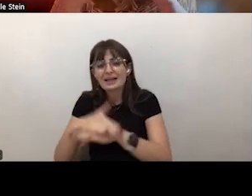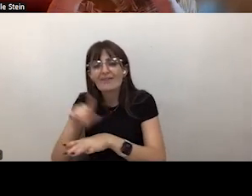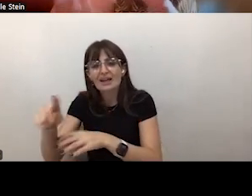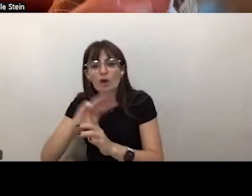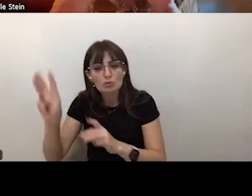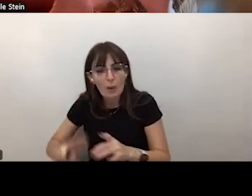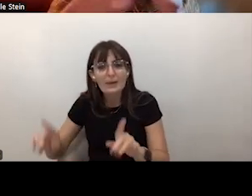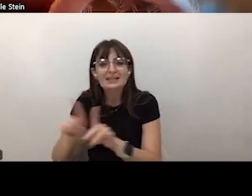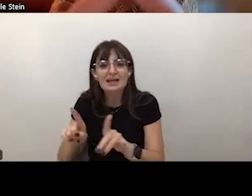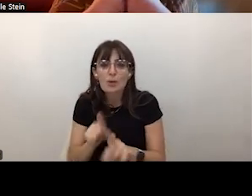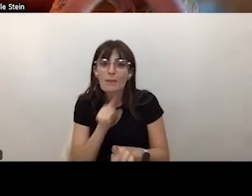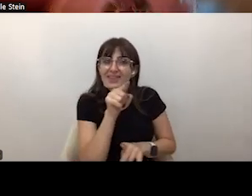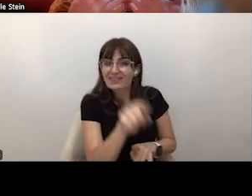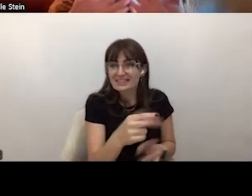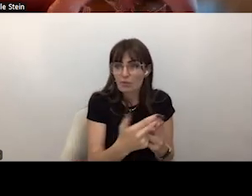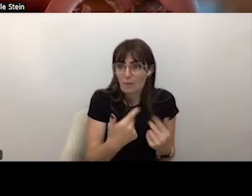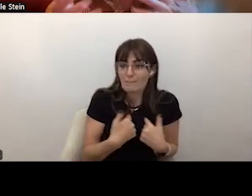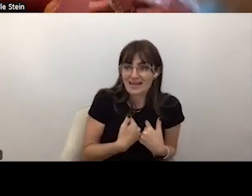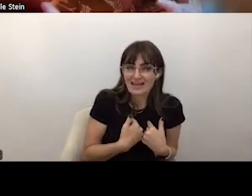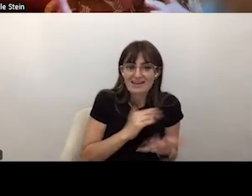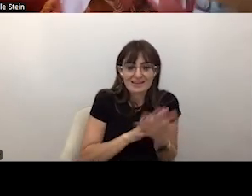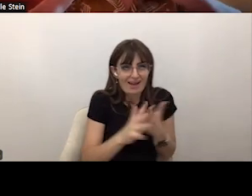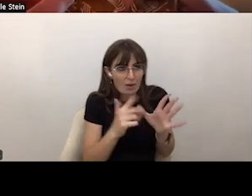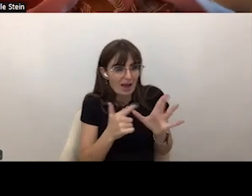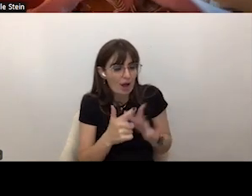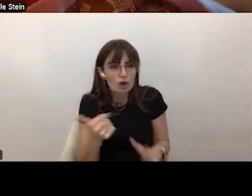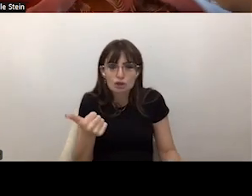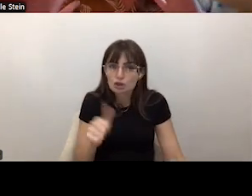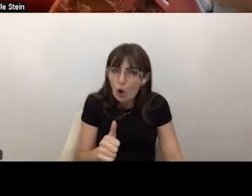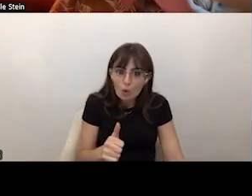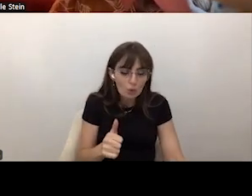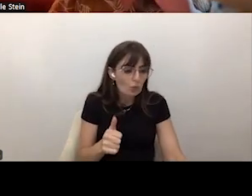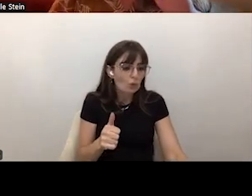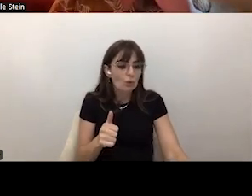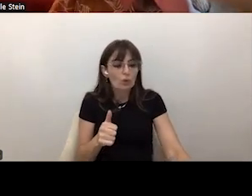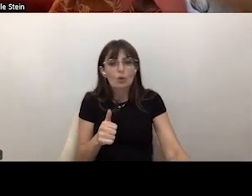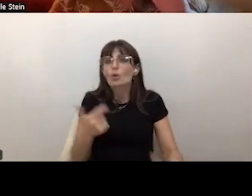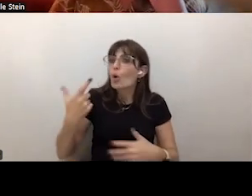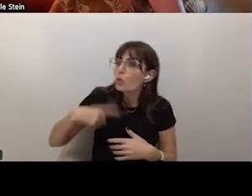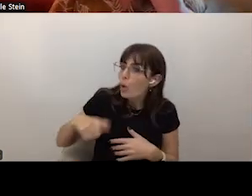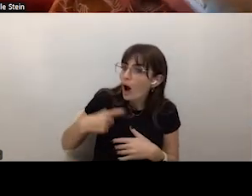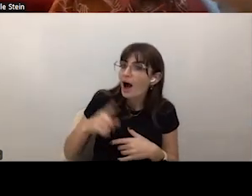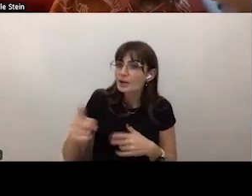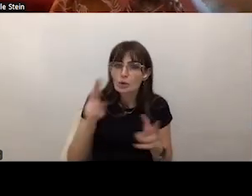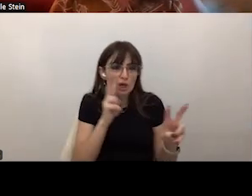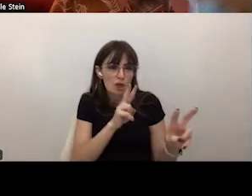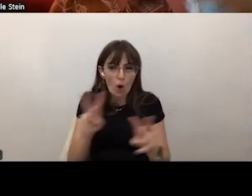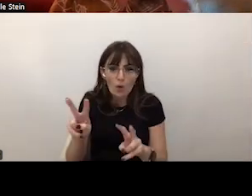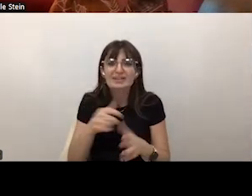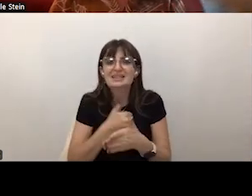but this is where for me AI is so useful. Because if you are noticing patterns, with your data,